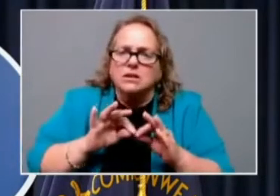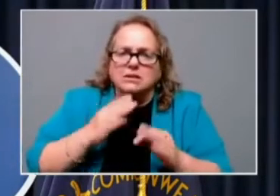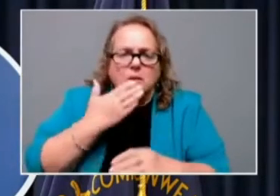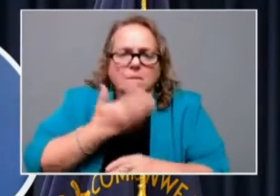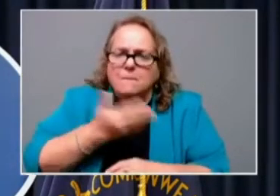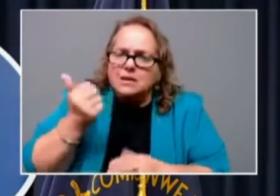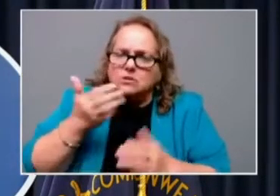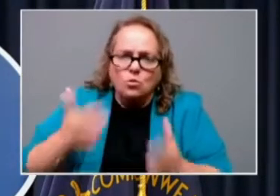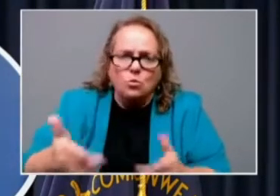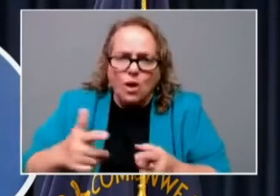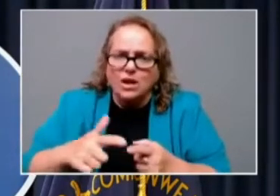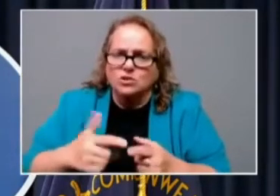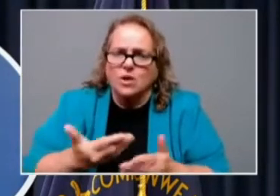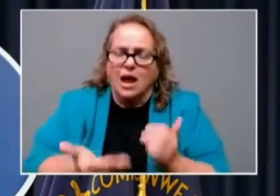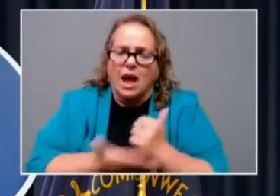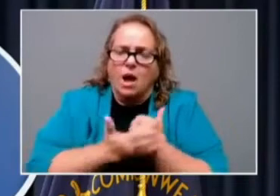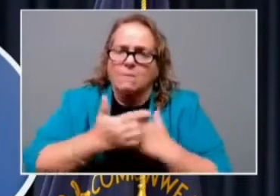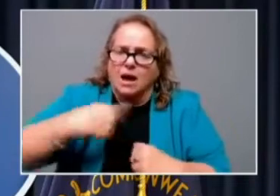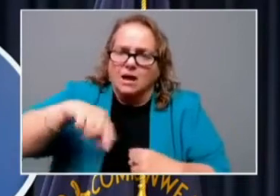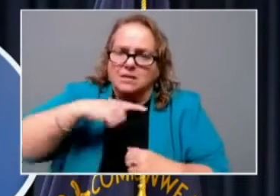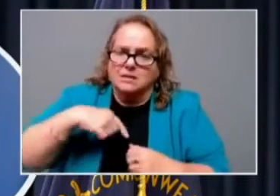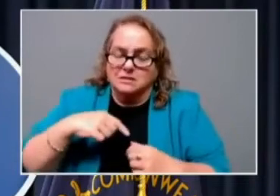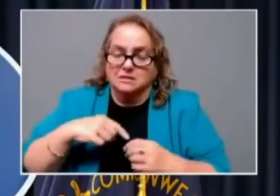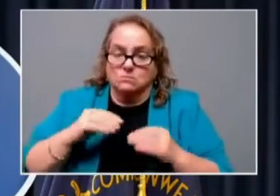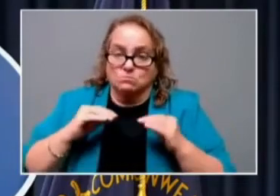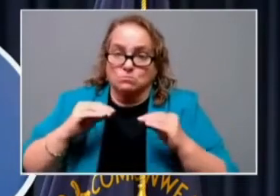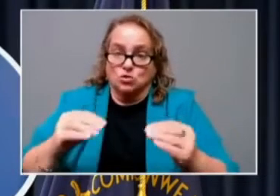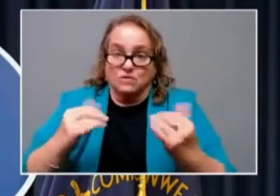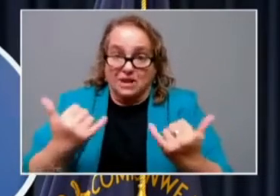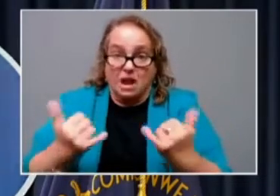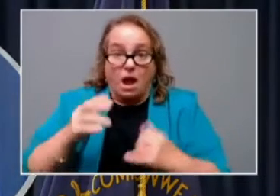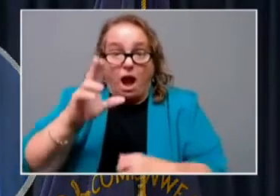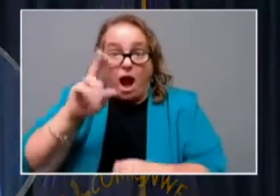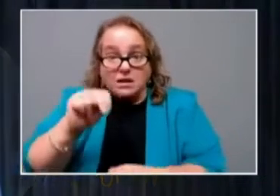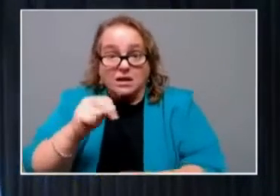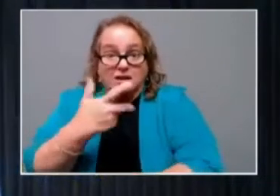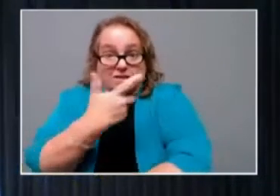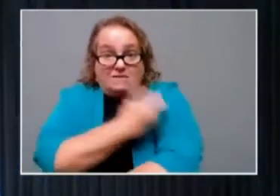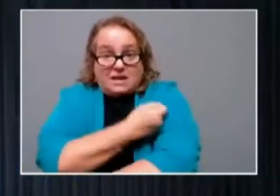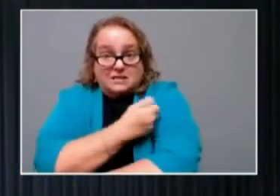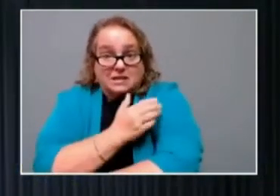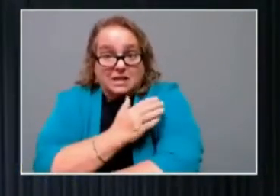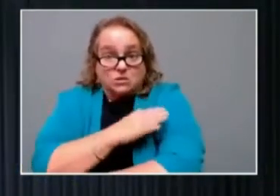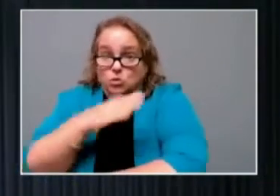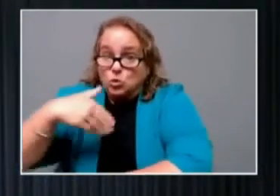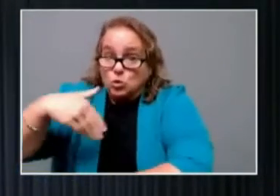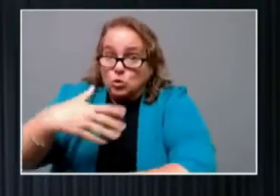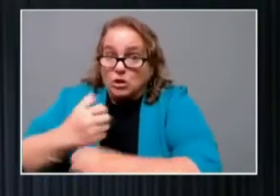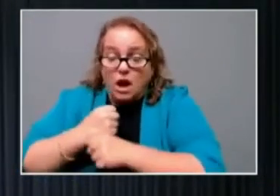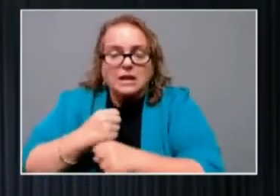because the unvaccinated right now are the least protected among us C. D. C.